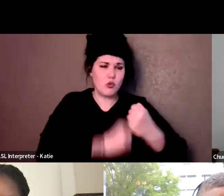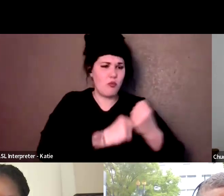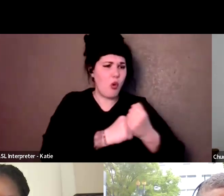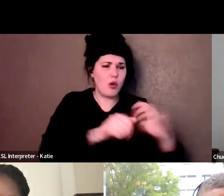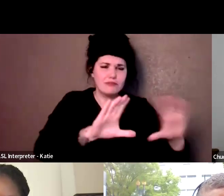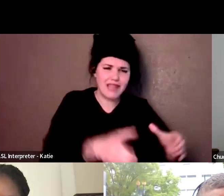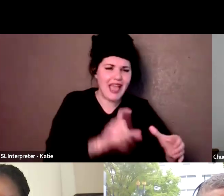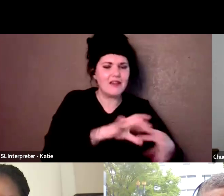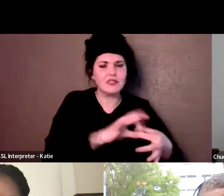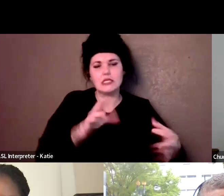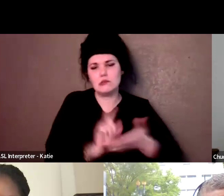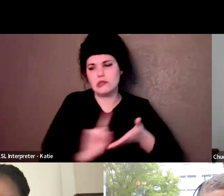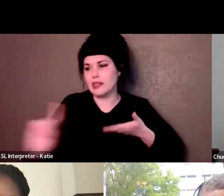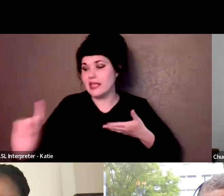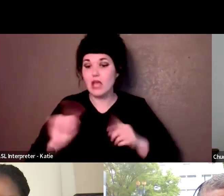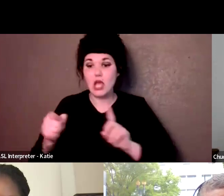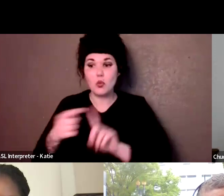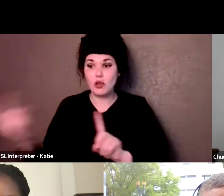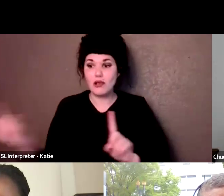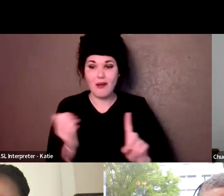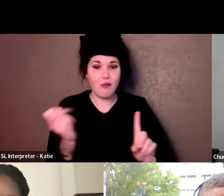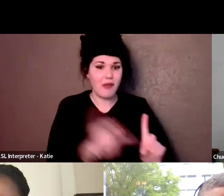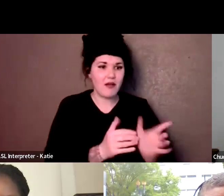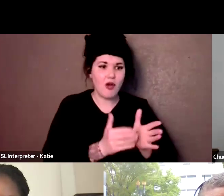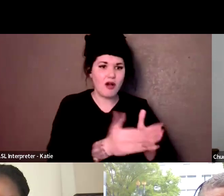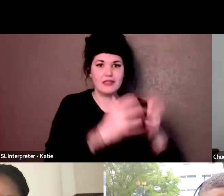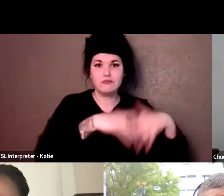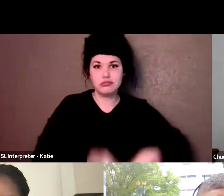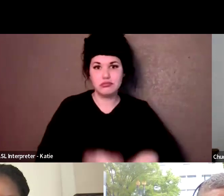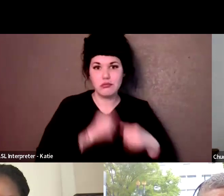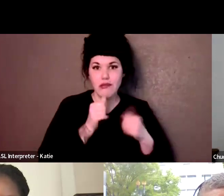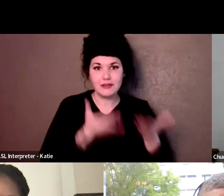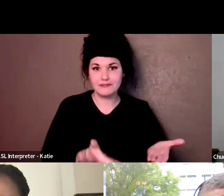sometimes those networks are not there for them when they come home. People of color are less